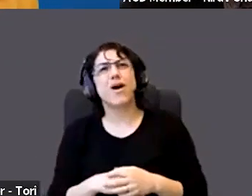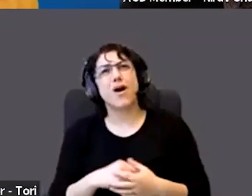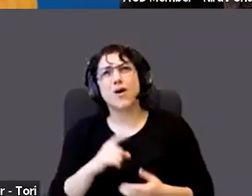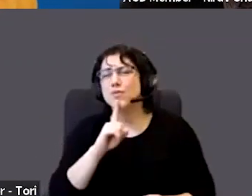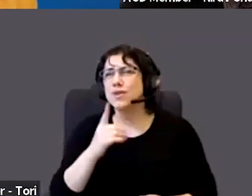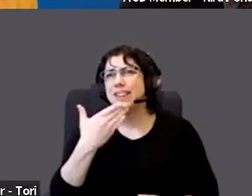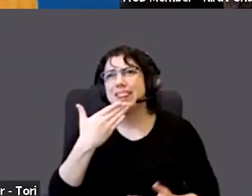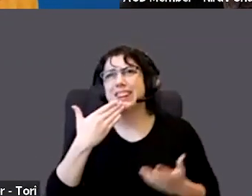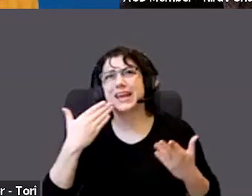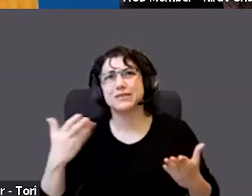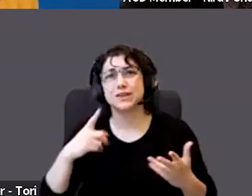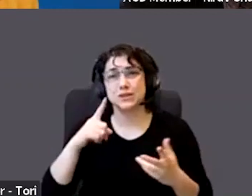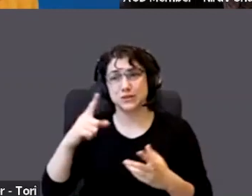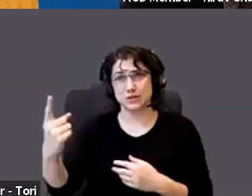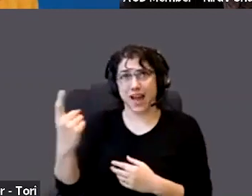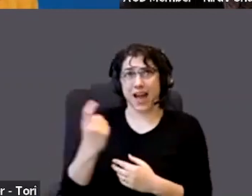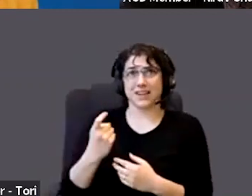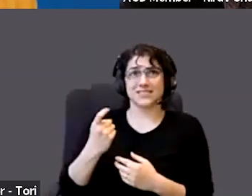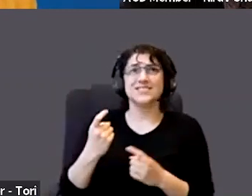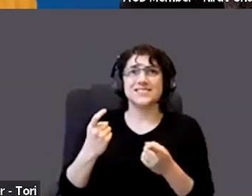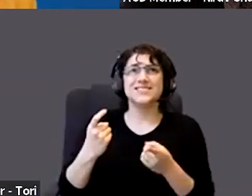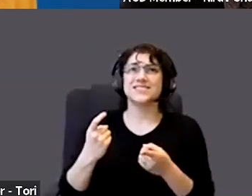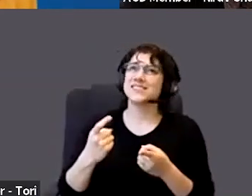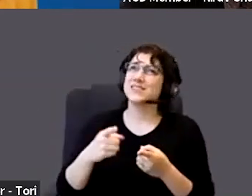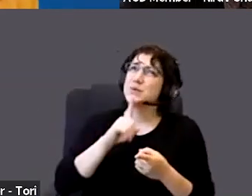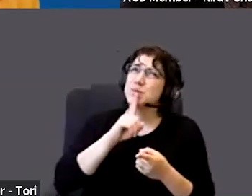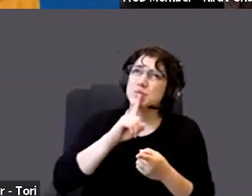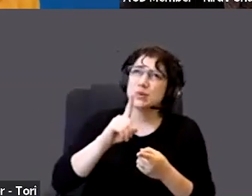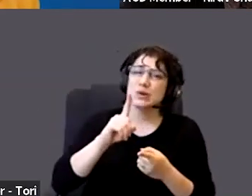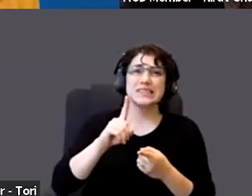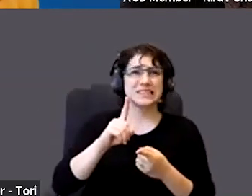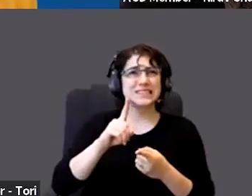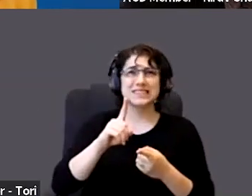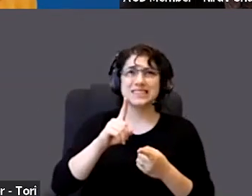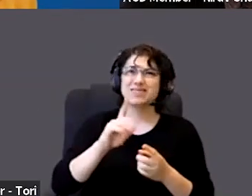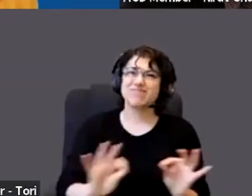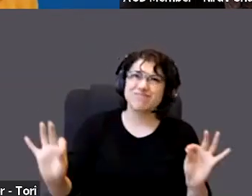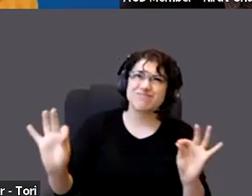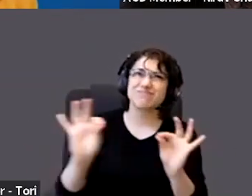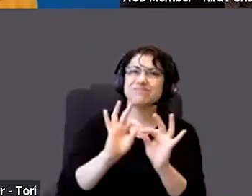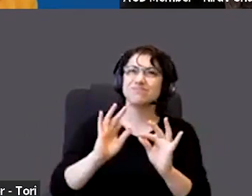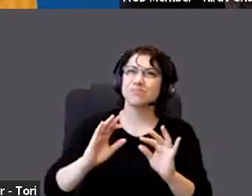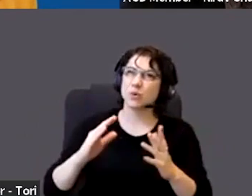because I think that this is one of the key challenges that -- certainly that I have seen in coming in here 15 months,